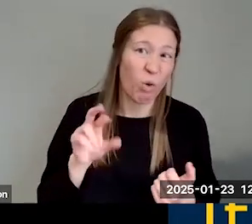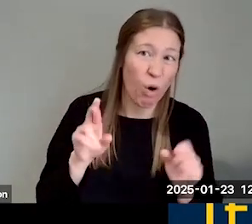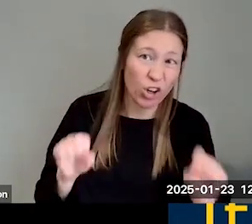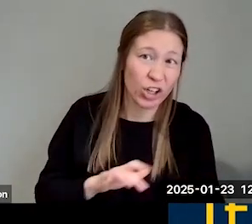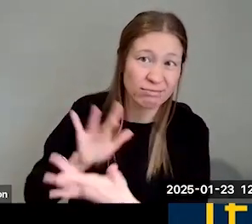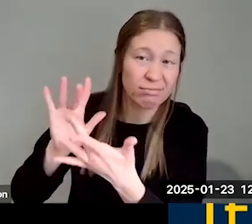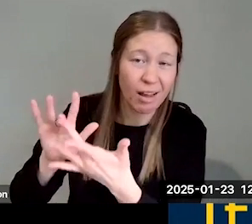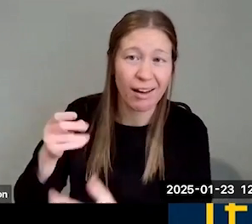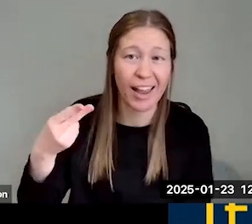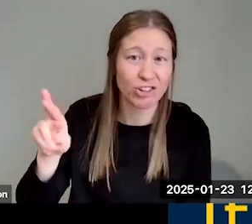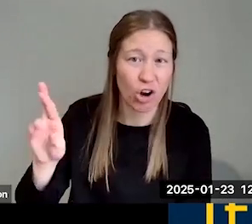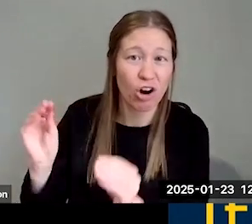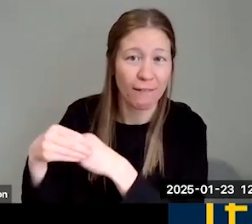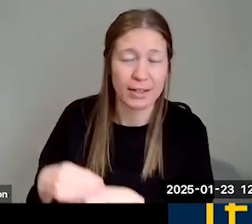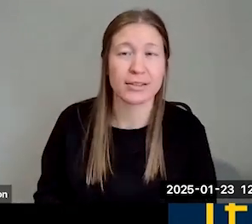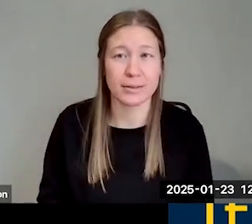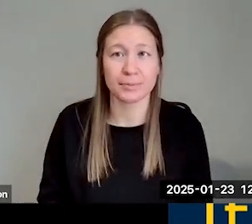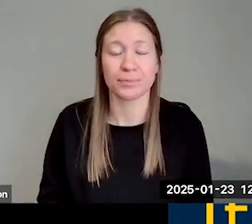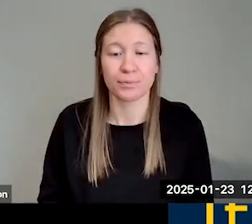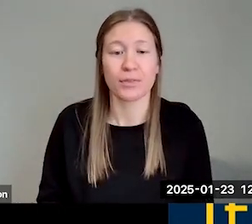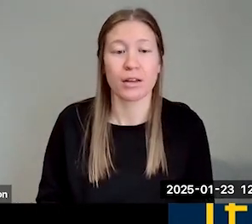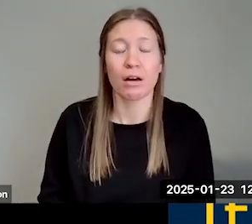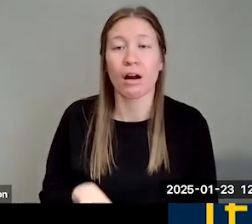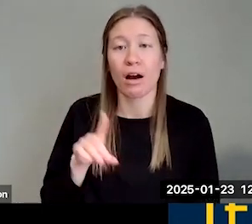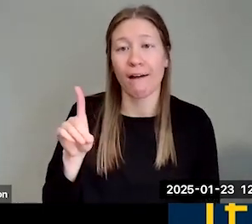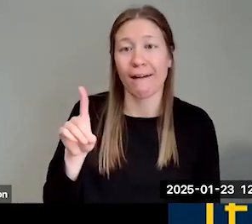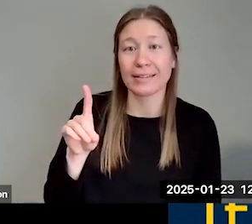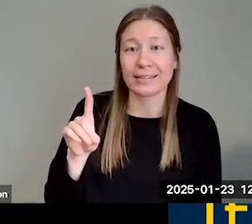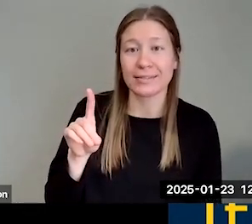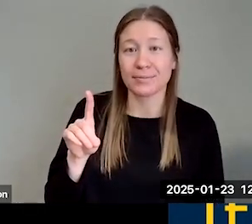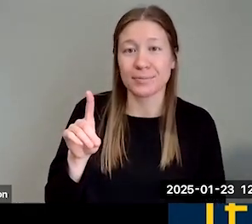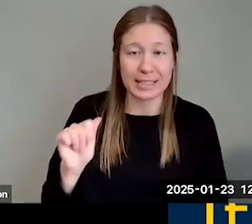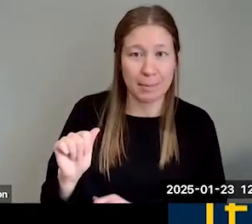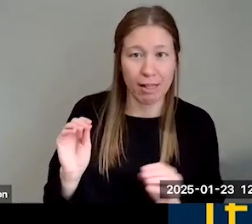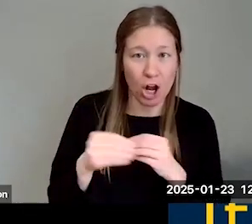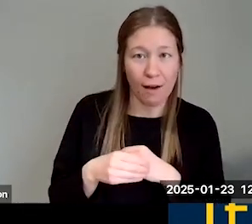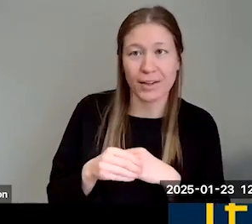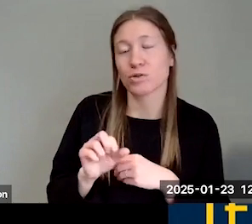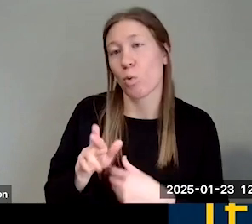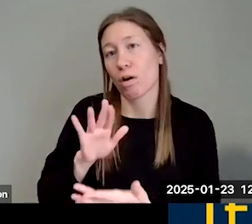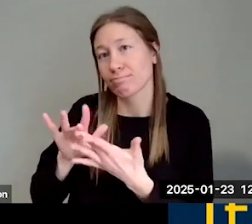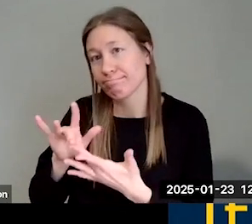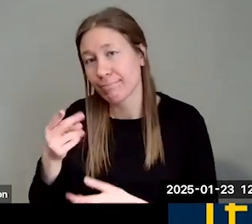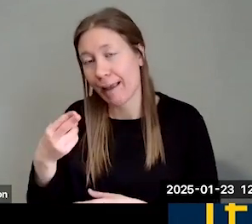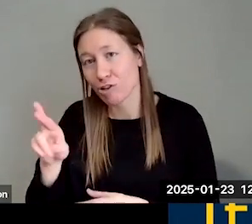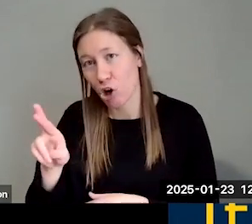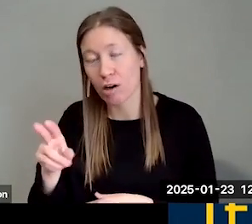So in the cases of disability office or hr, you would be providing the information